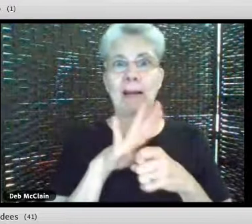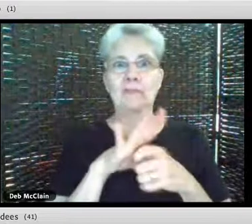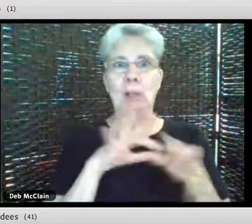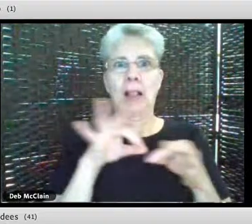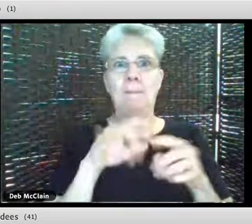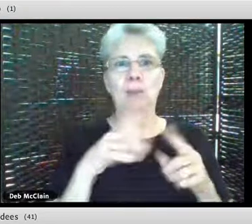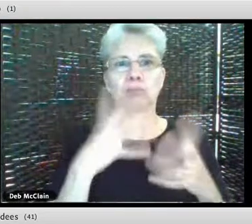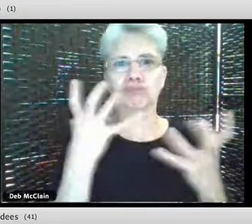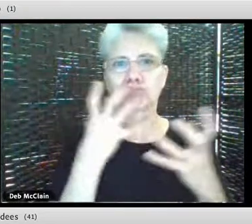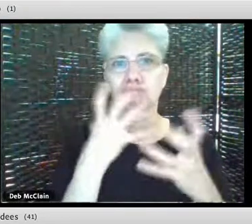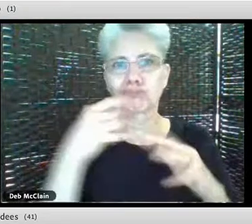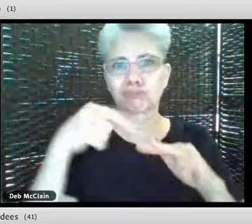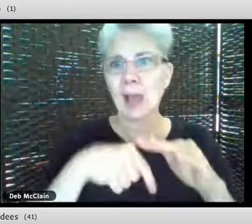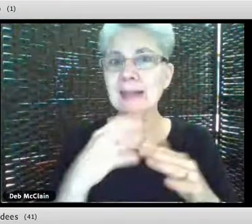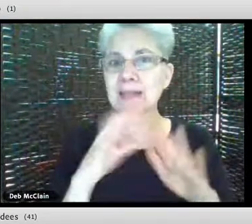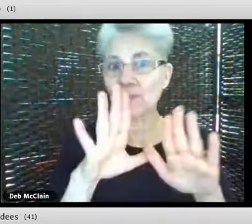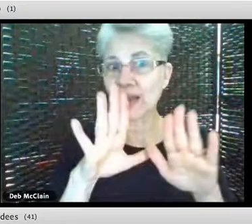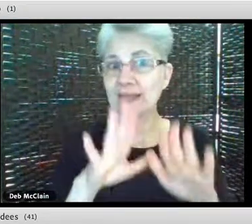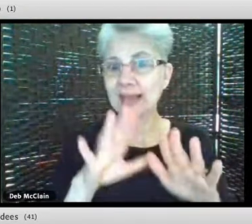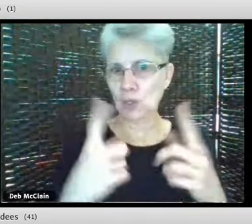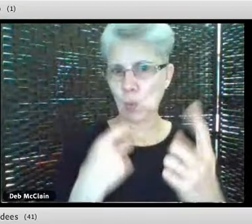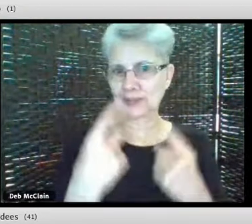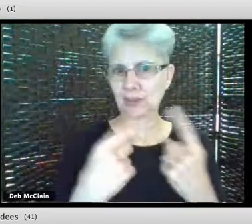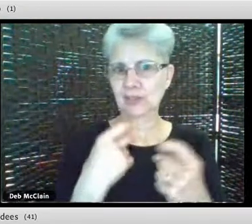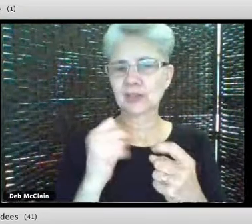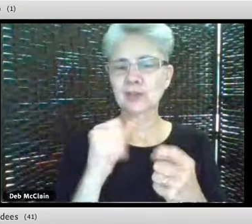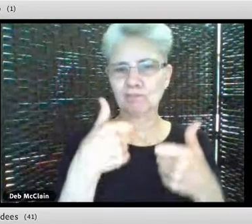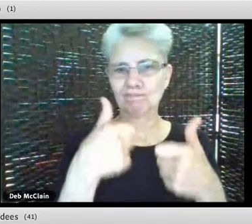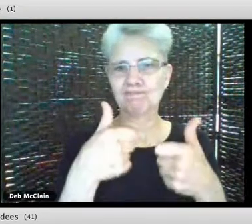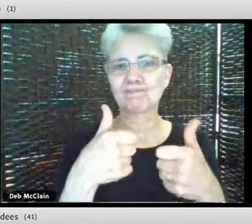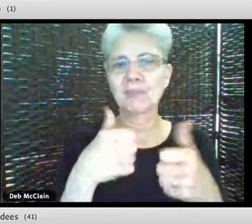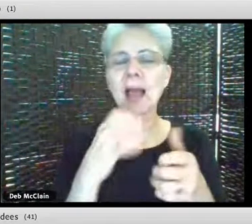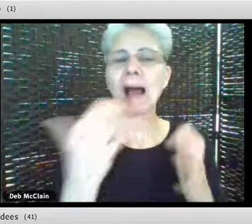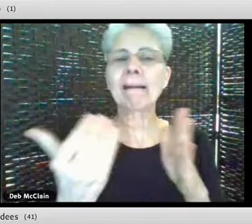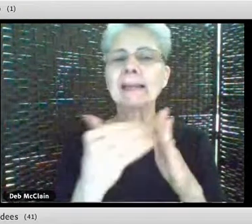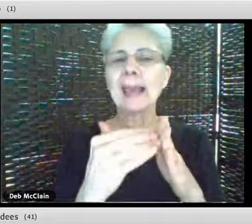Thank you guys so much. We're right at time. We're actually 3 minutes over. I was worried I wouldn't have enough to tell you guys,